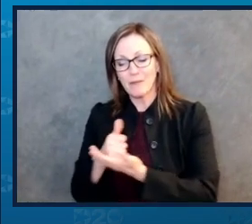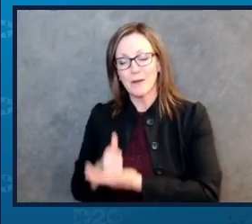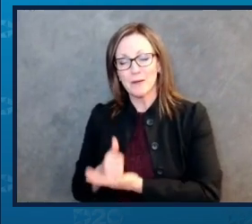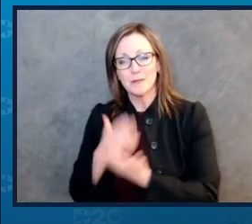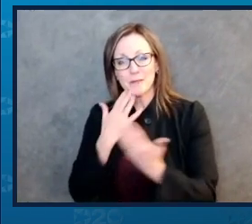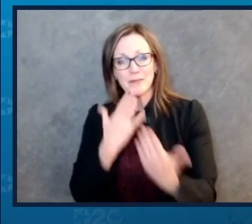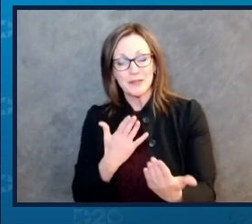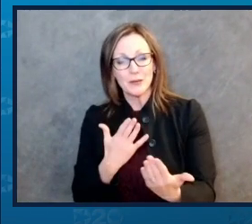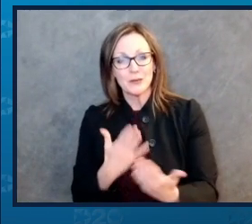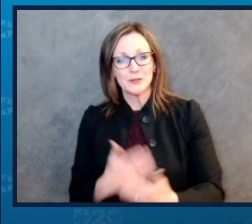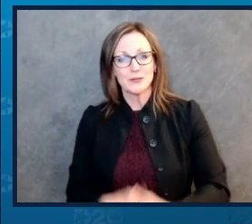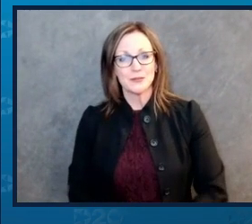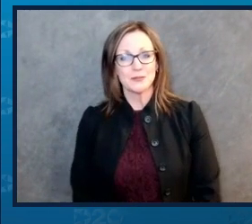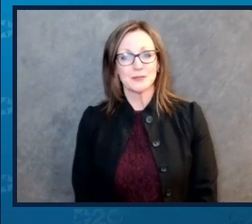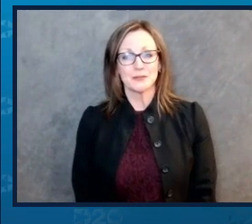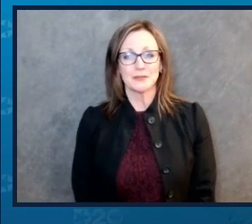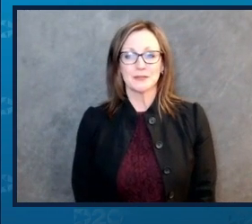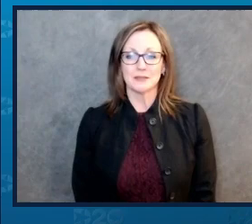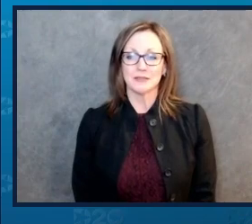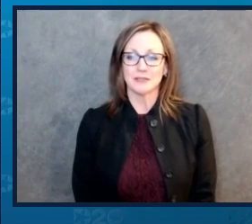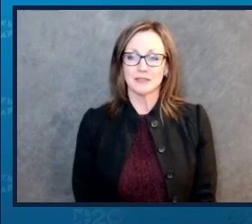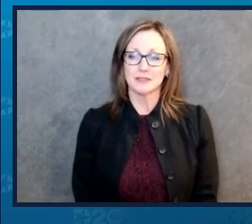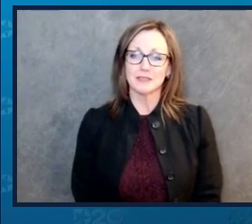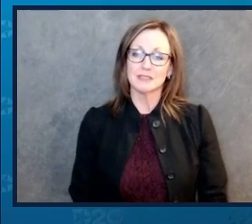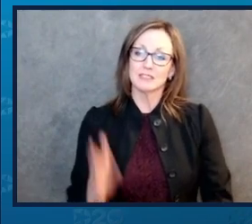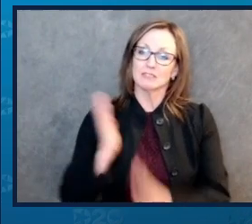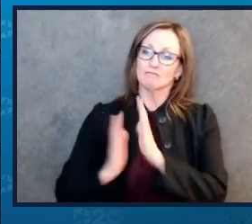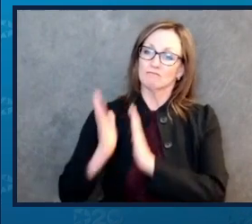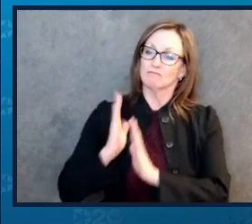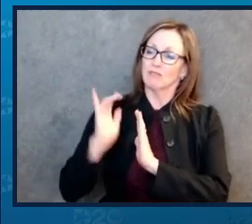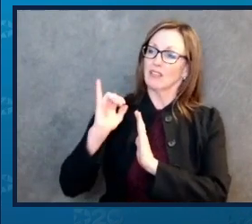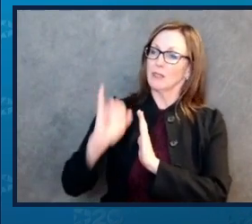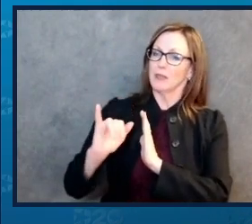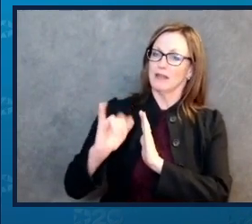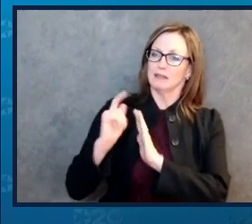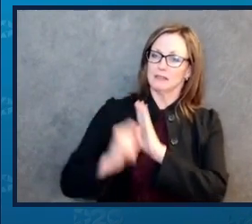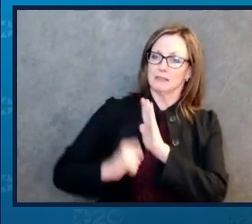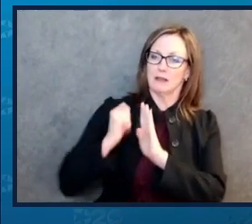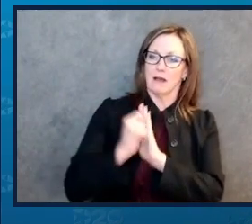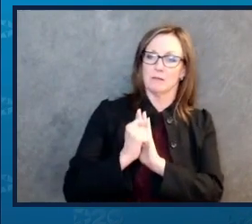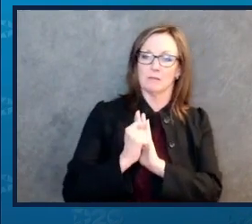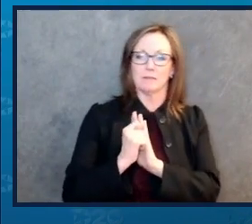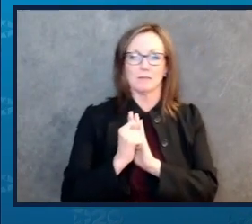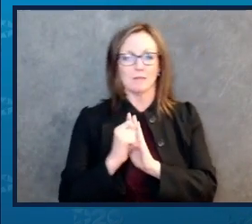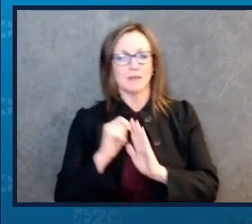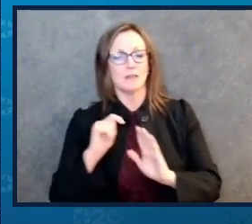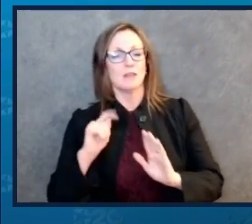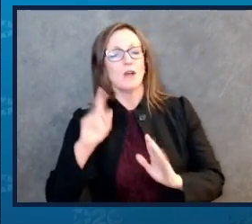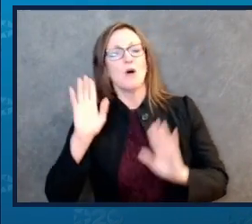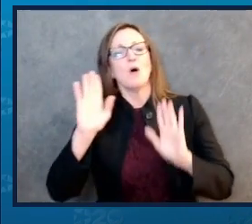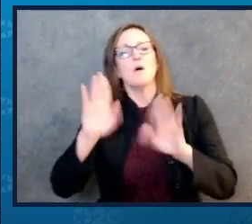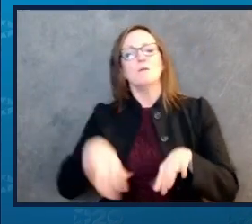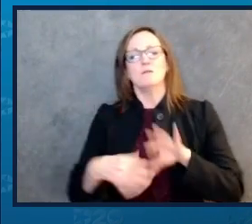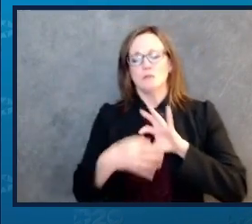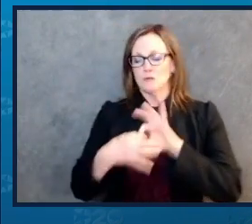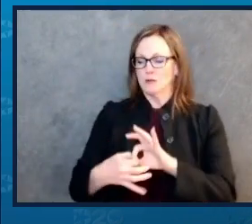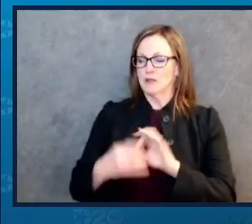AT THE TIME, THE POLICE CONSIDERED DOMESTIC VIOLENCE